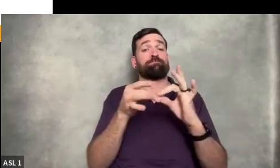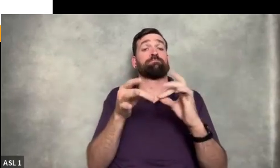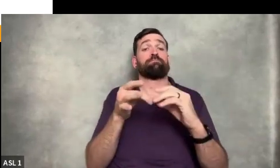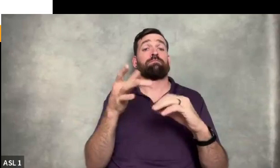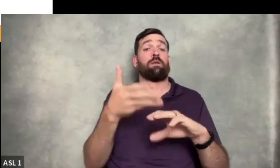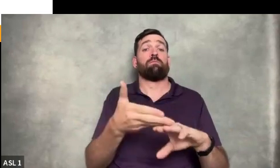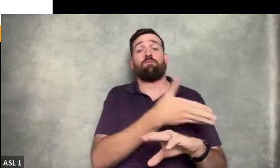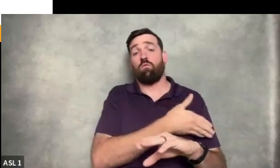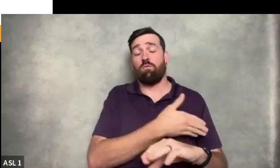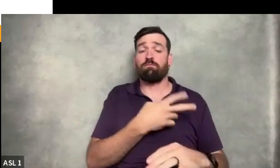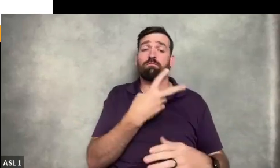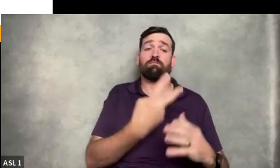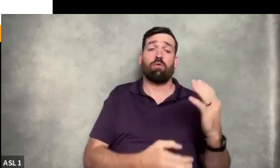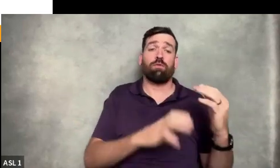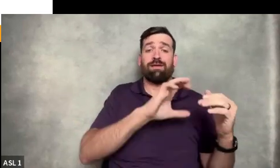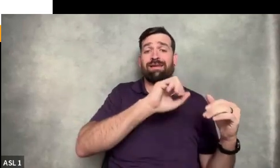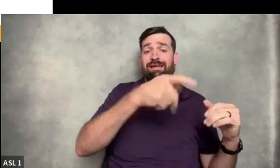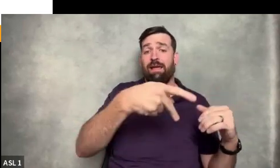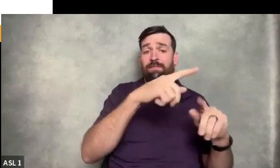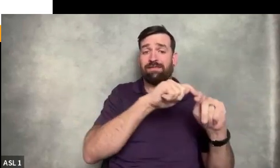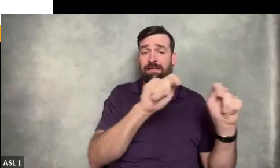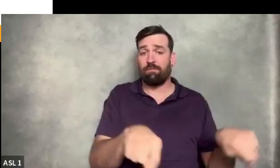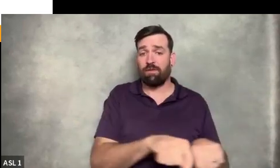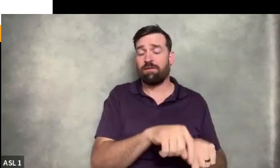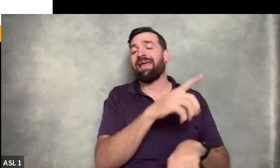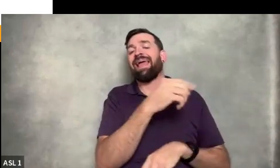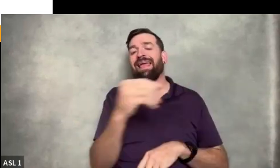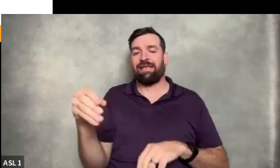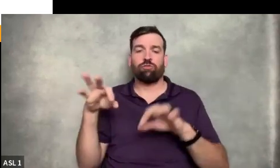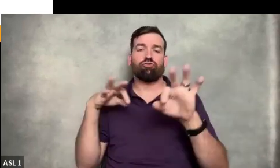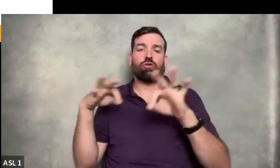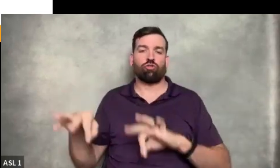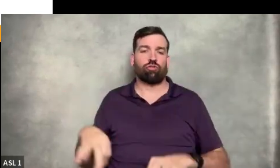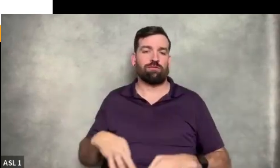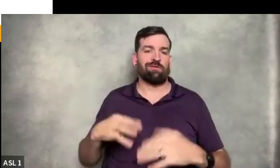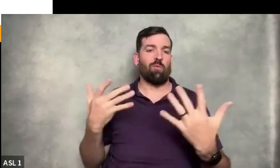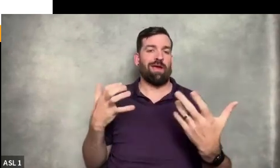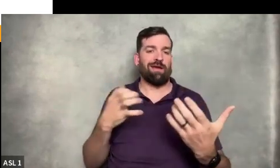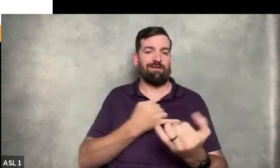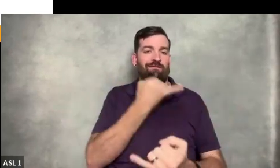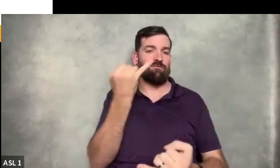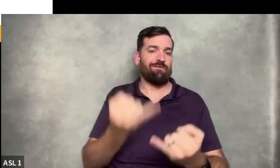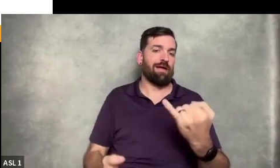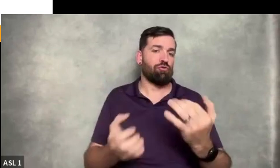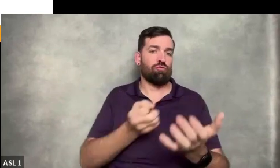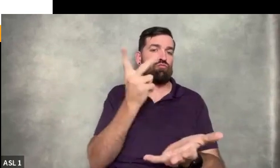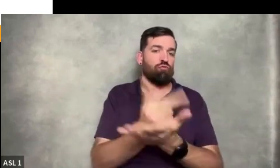both the CAP template and the instructions await final OMB approval, but we anticipate